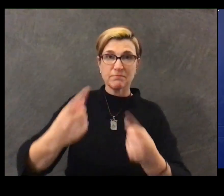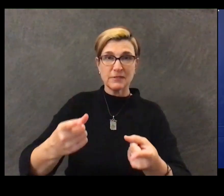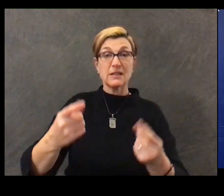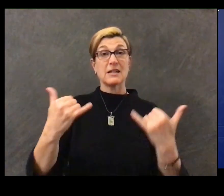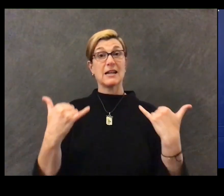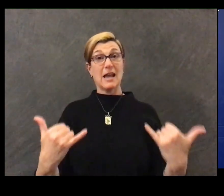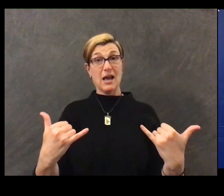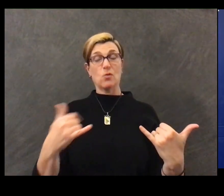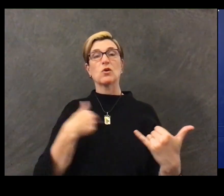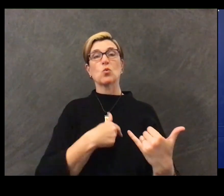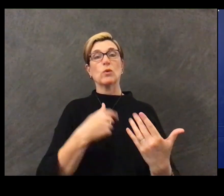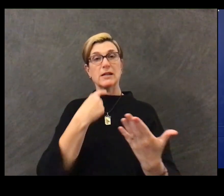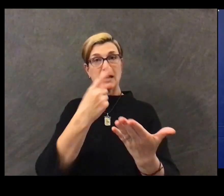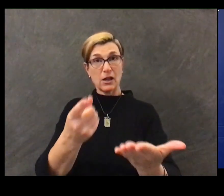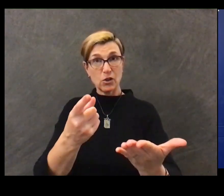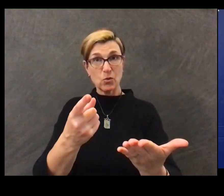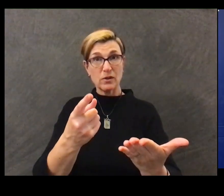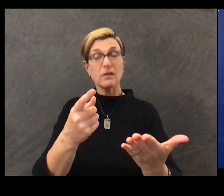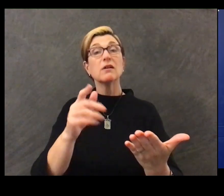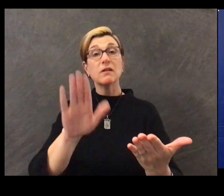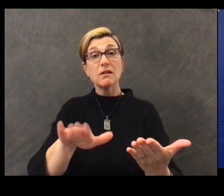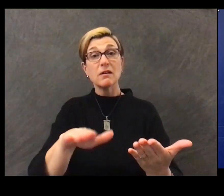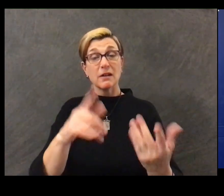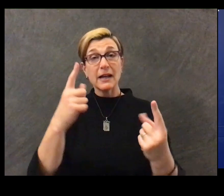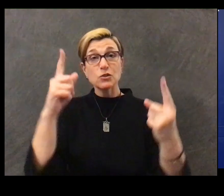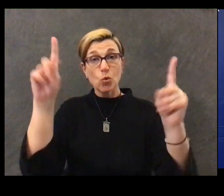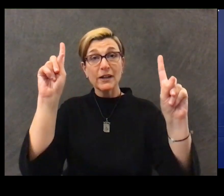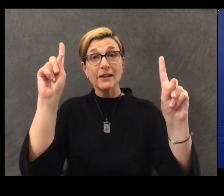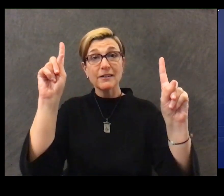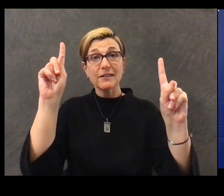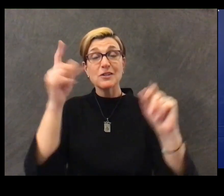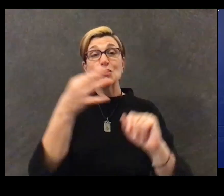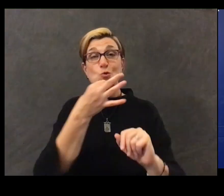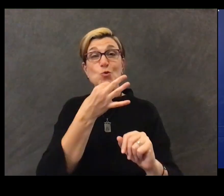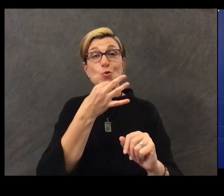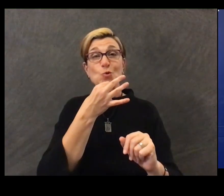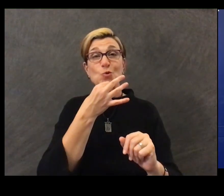people it's working we're getting there we can see light at the end of the